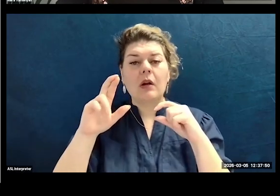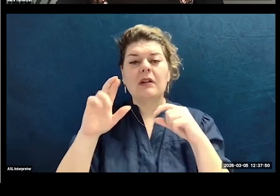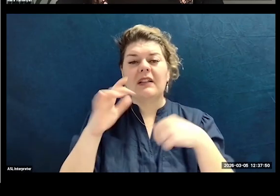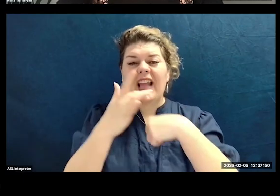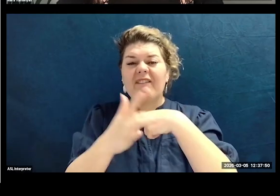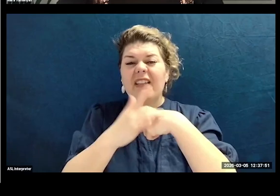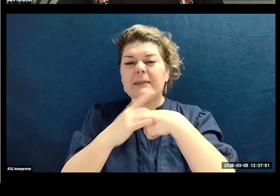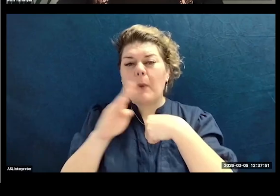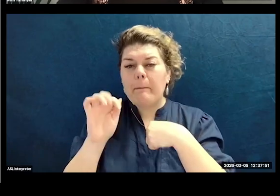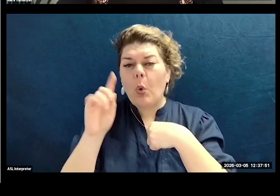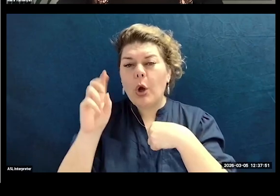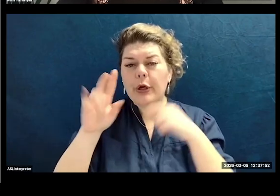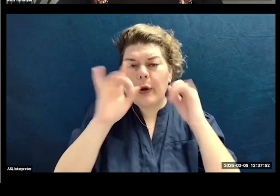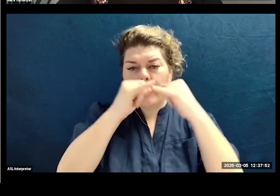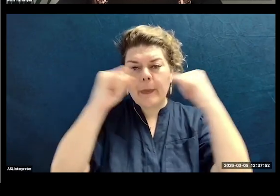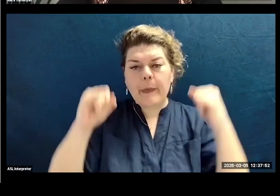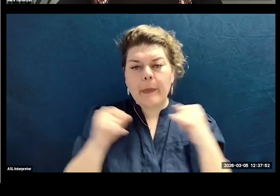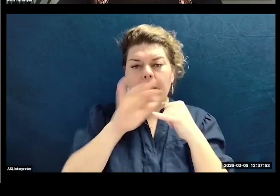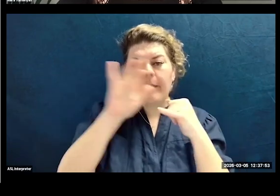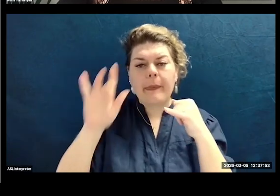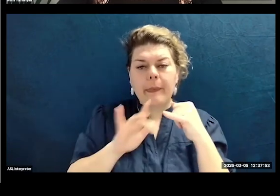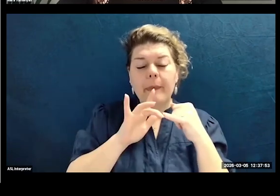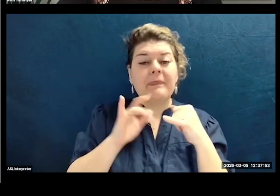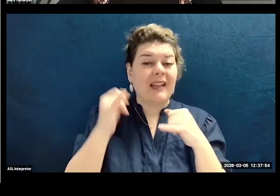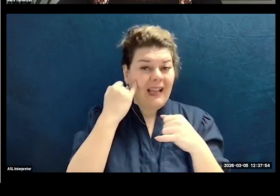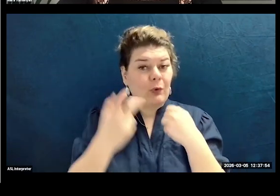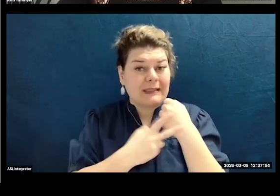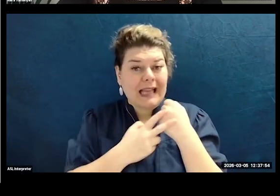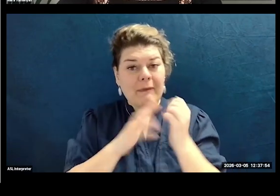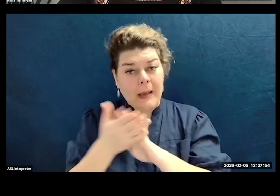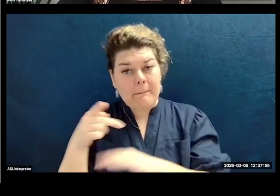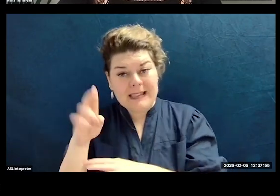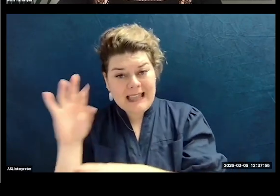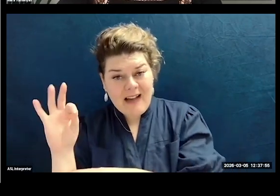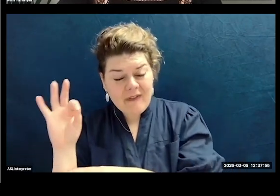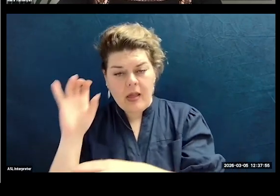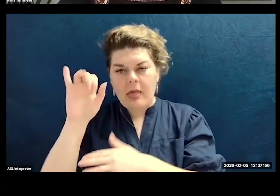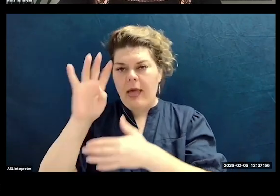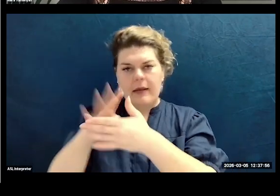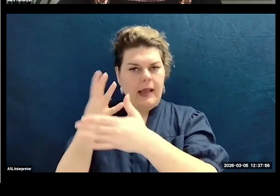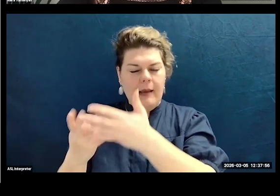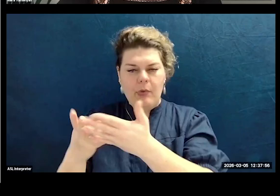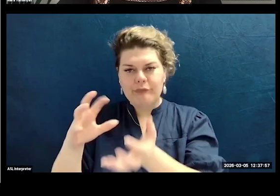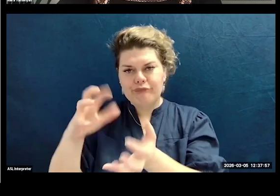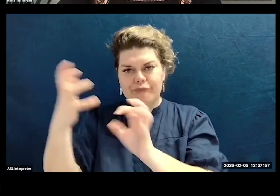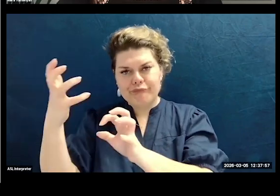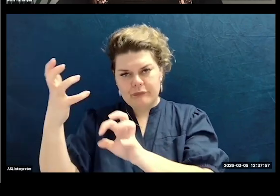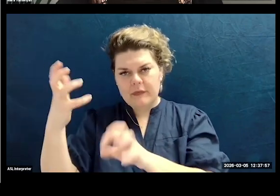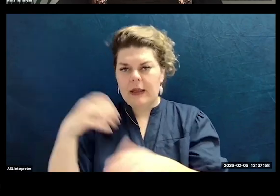When these type of documents are saved as PDFs, then these layout tables can create accessibility issues